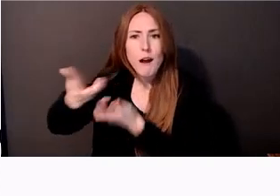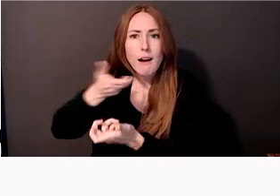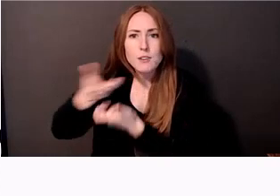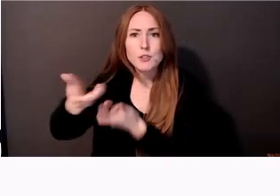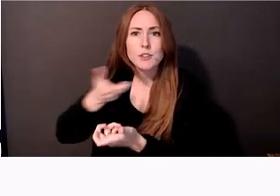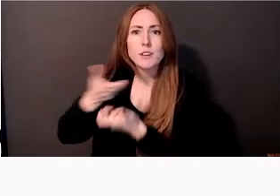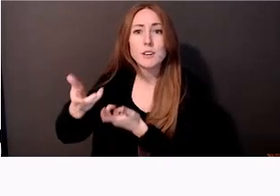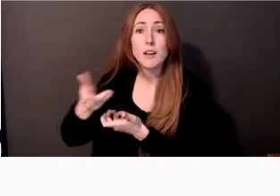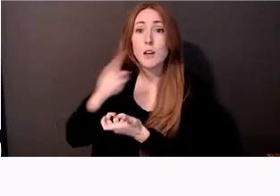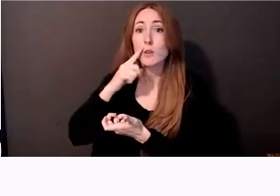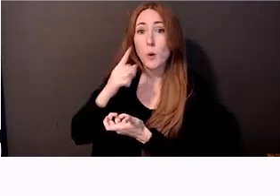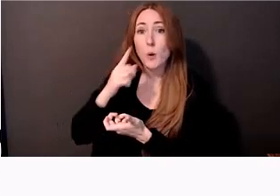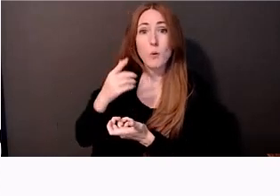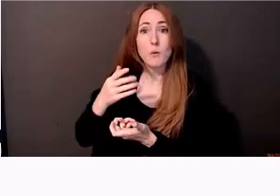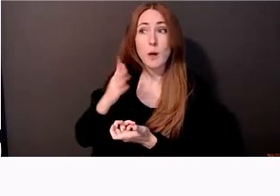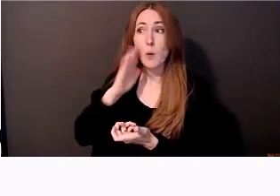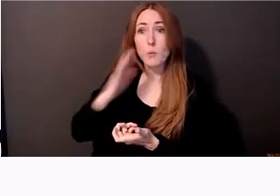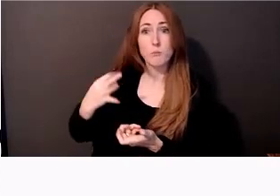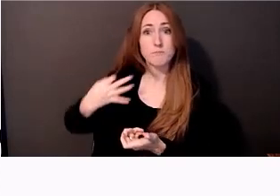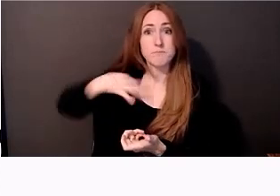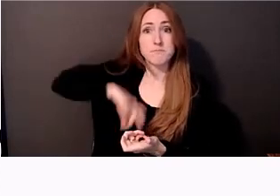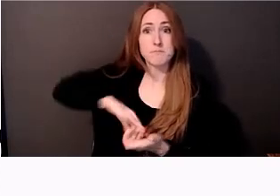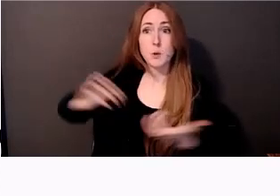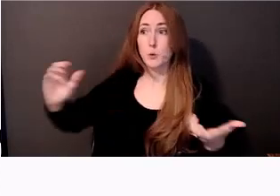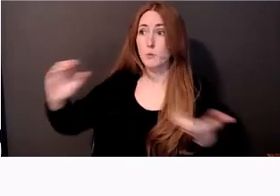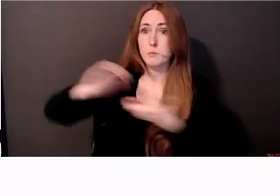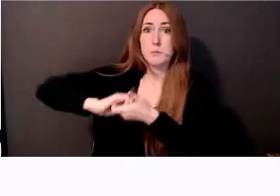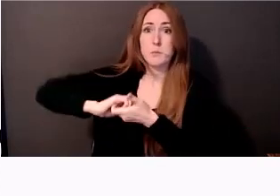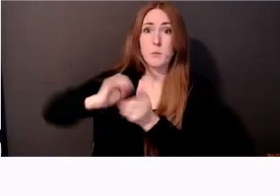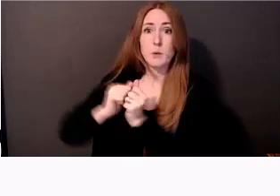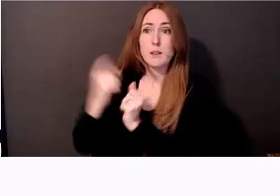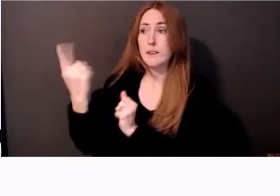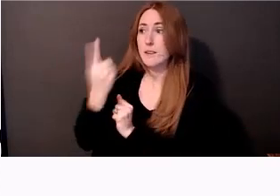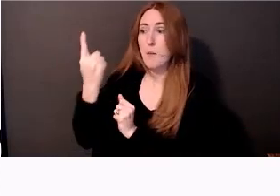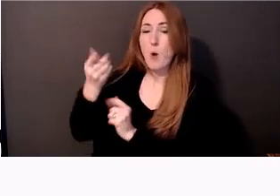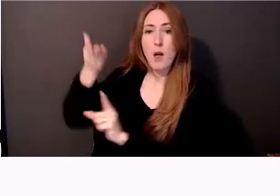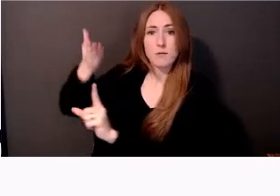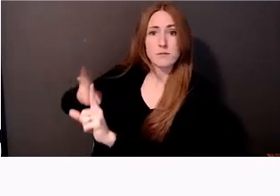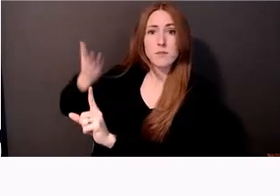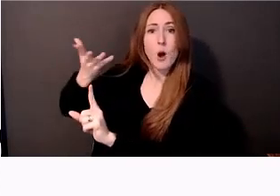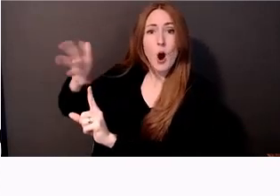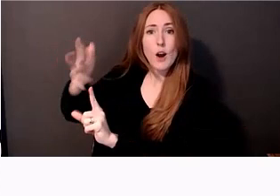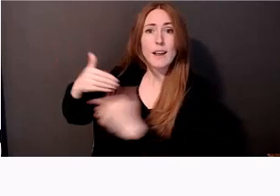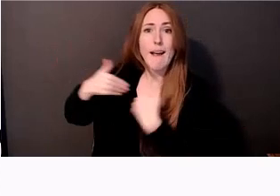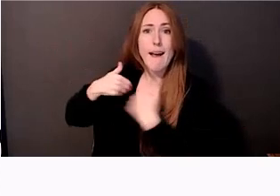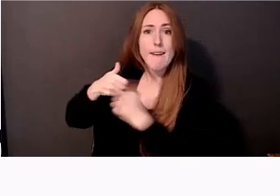and increase your brand exposure. These are leaders in the sector, end users, businesses,